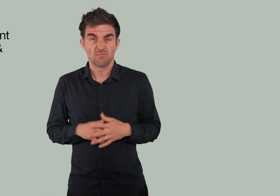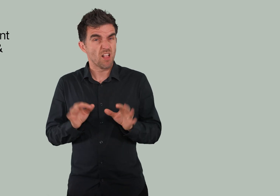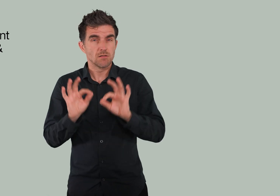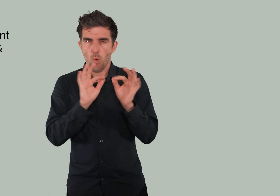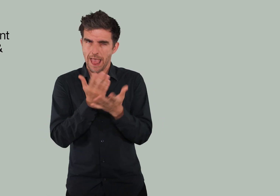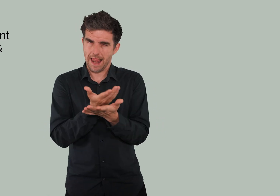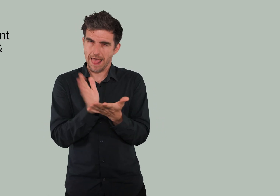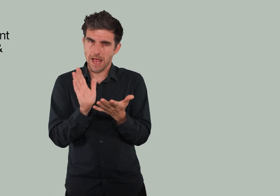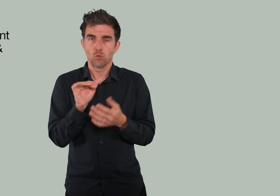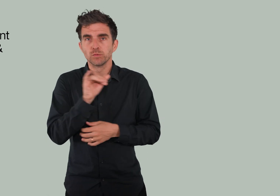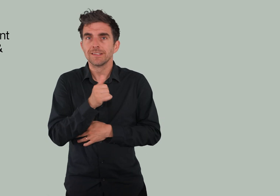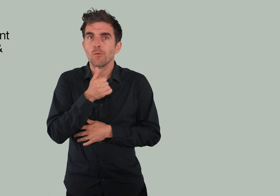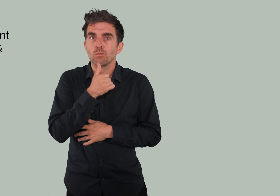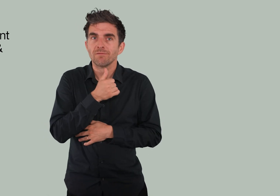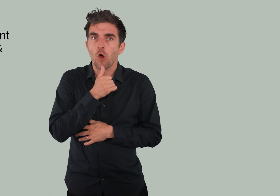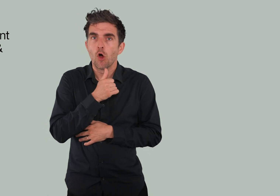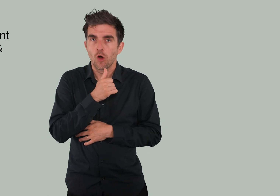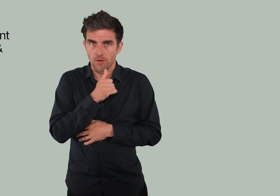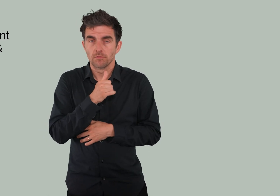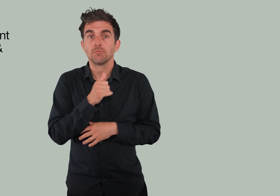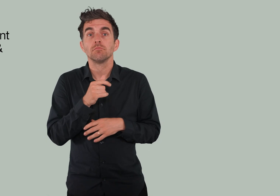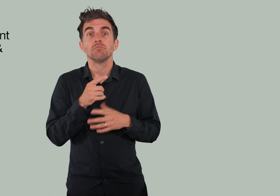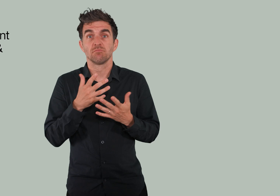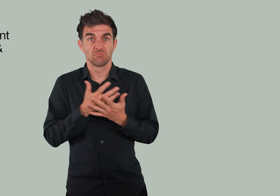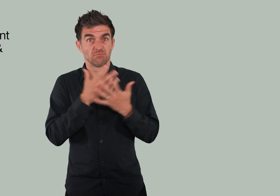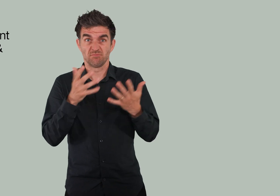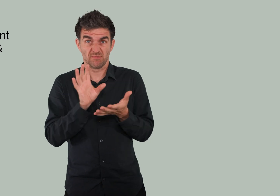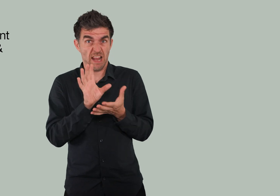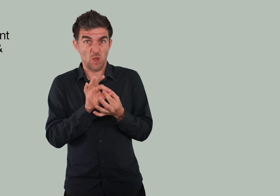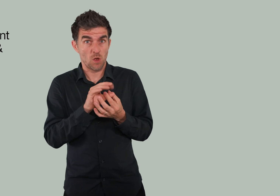There is no clear preference for mode of assessment with it